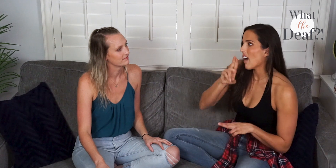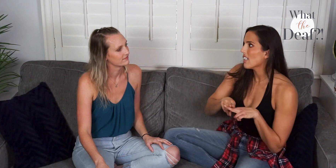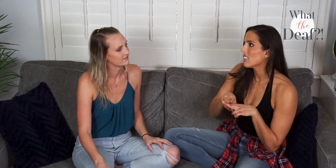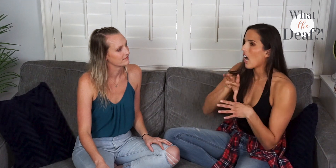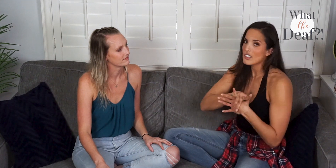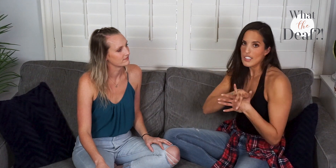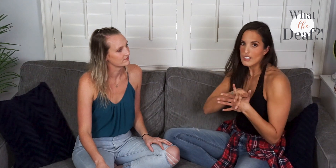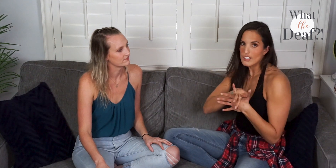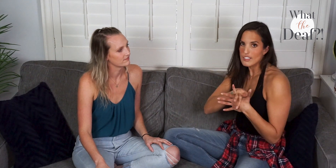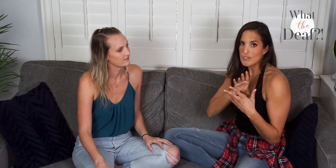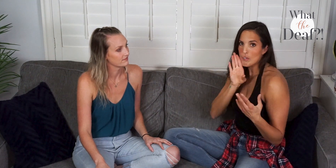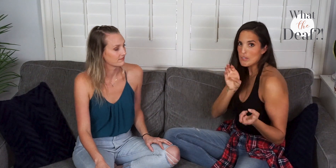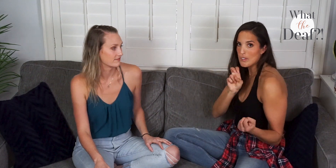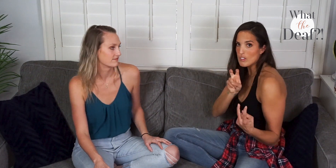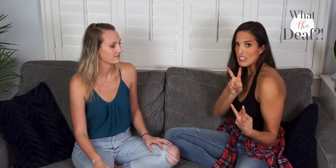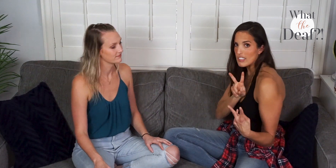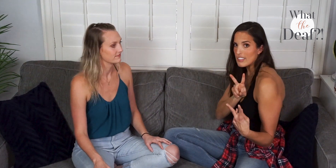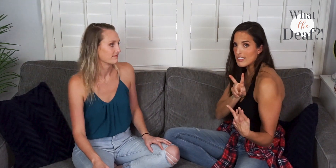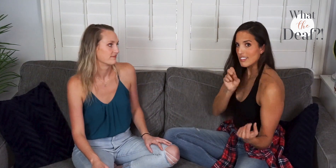and fun content to be posted.